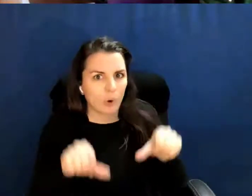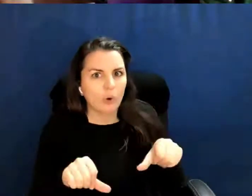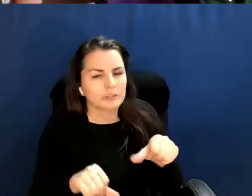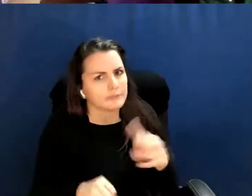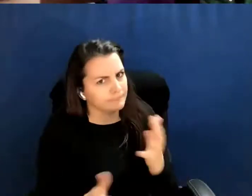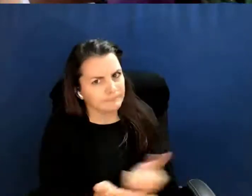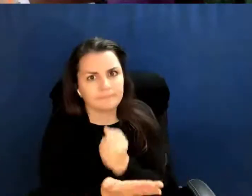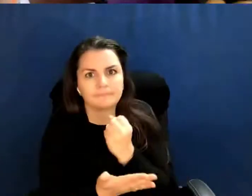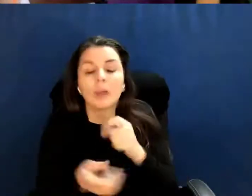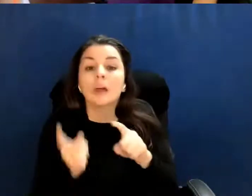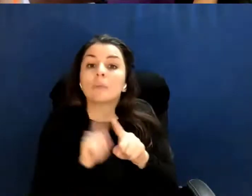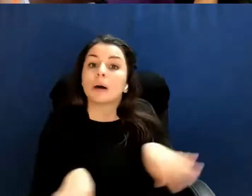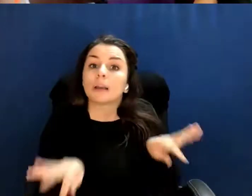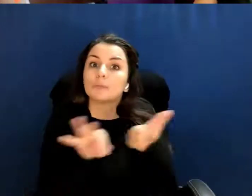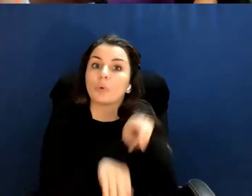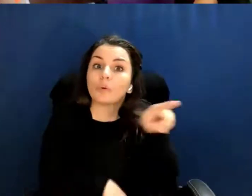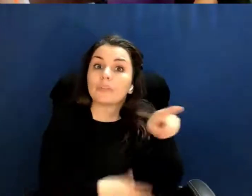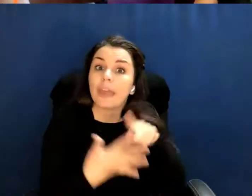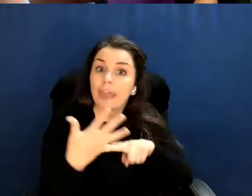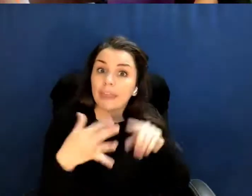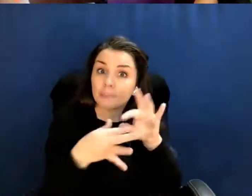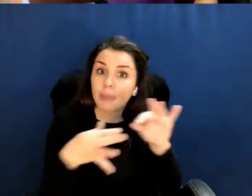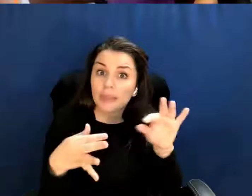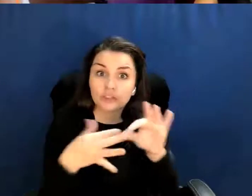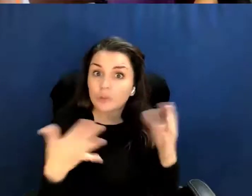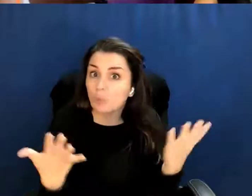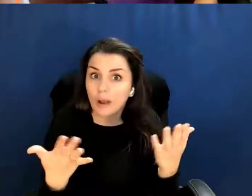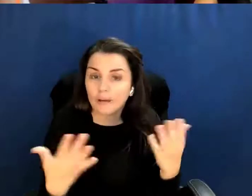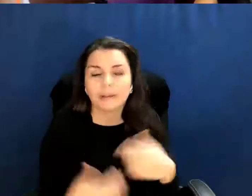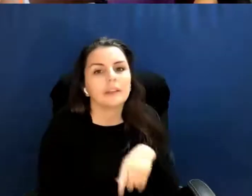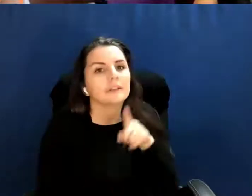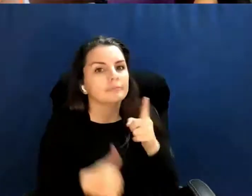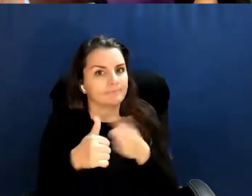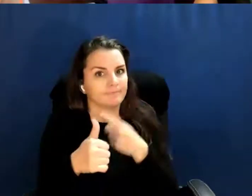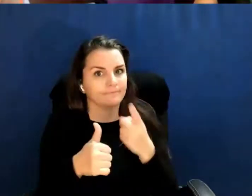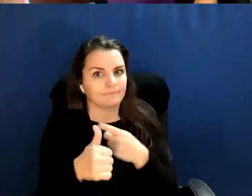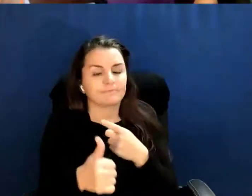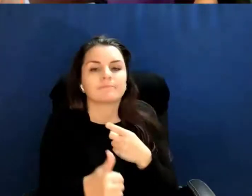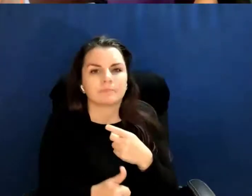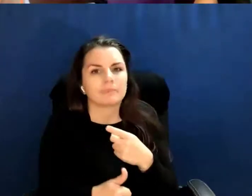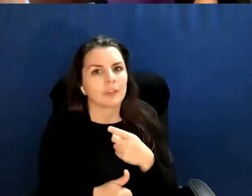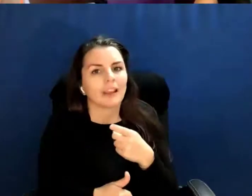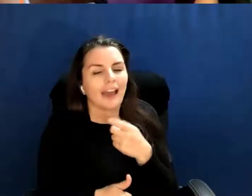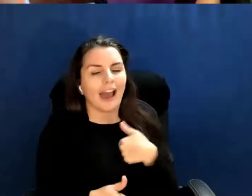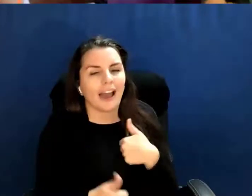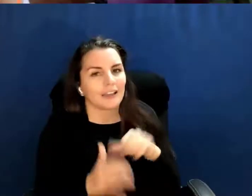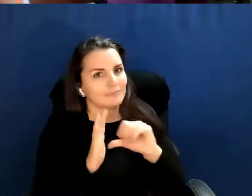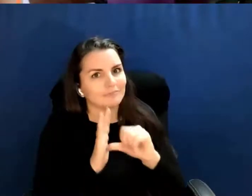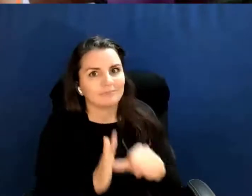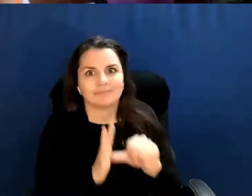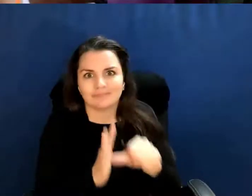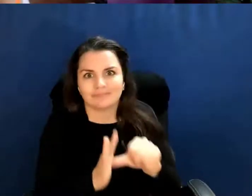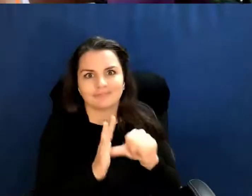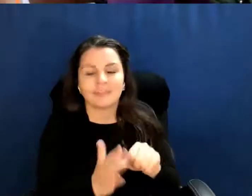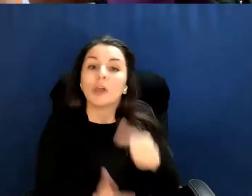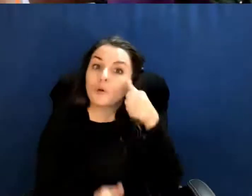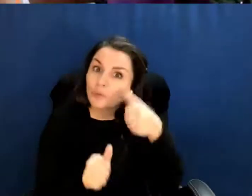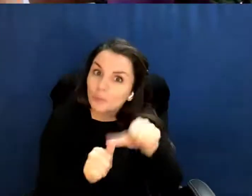that they mentioned in there was number one, and you've heard me say this before, make sure you talk to a program officer.